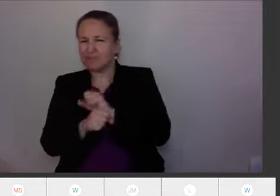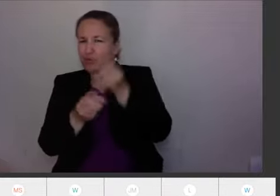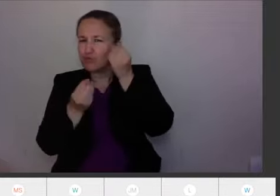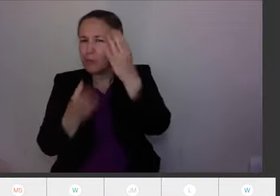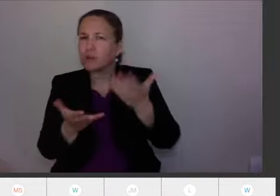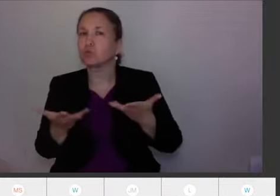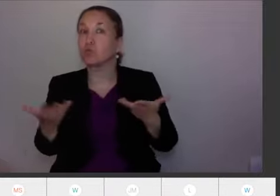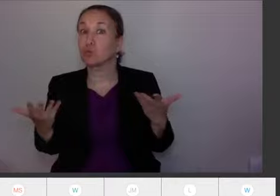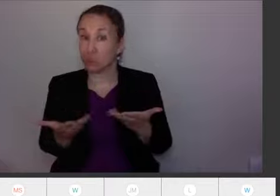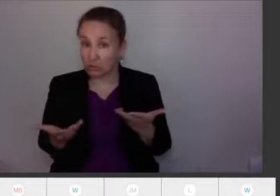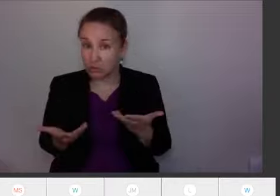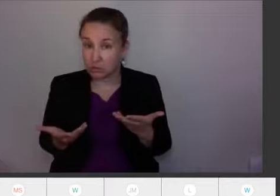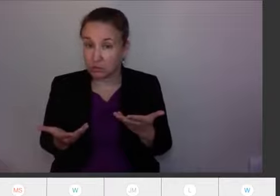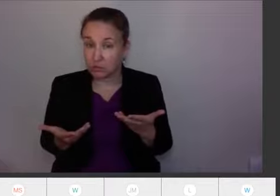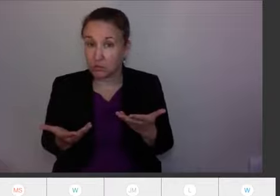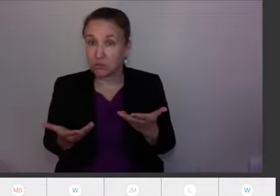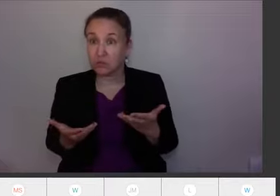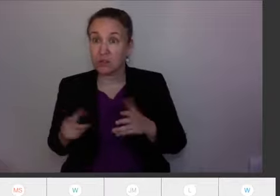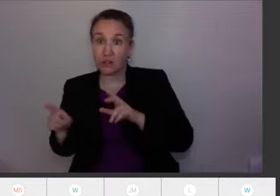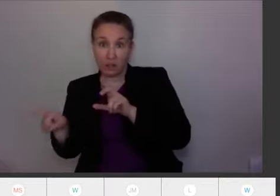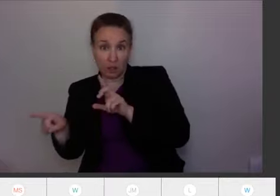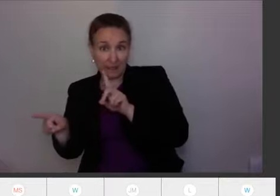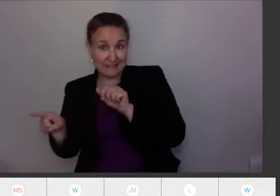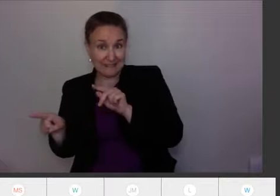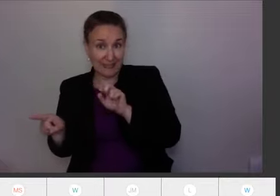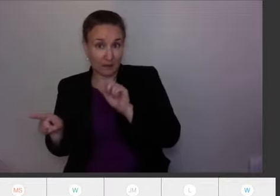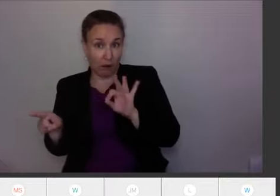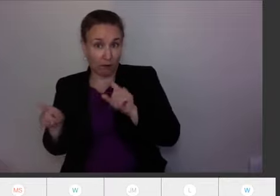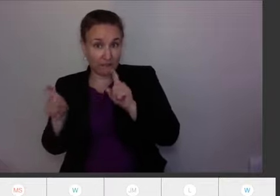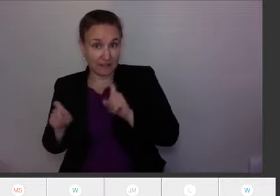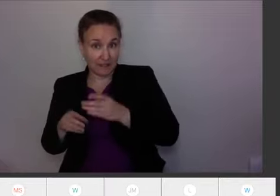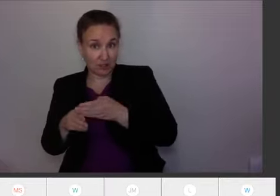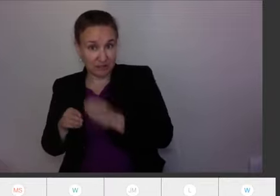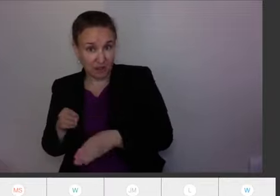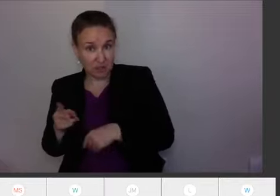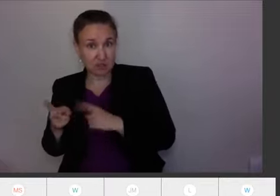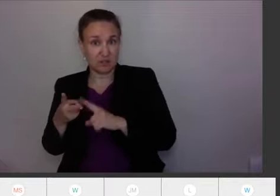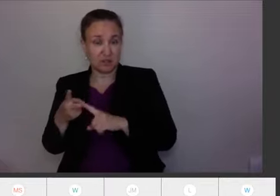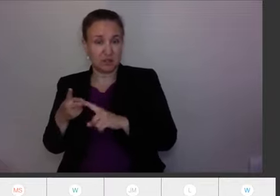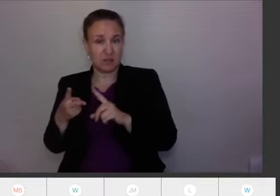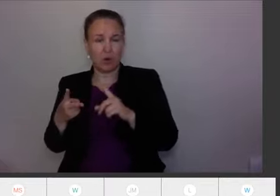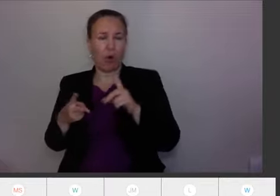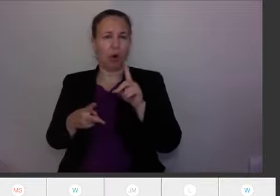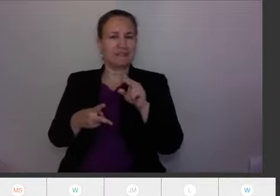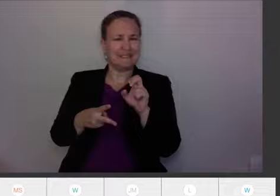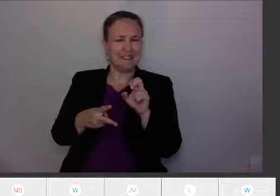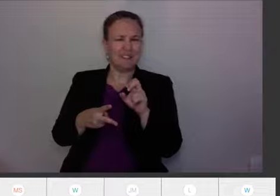date of test result or date that the test was conducted so